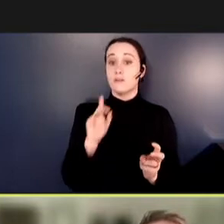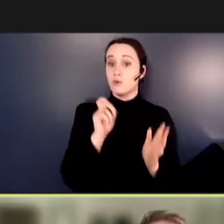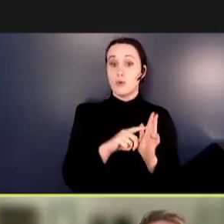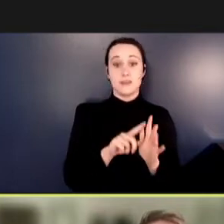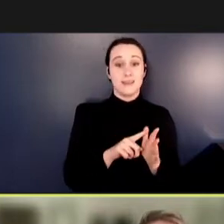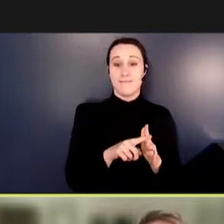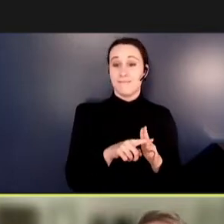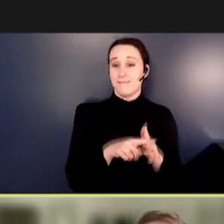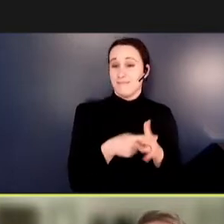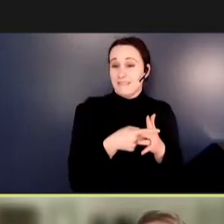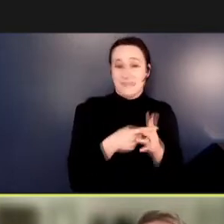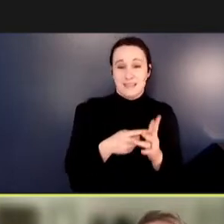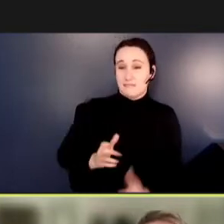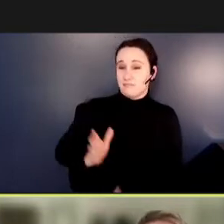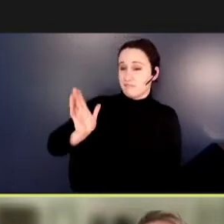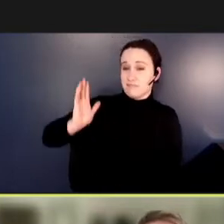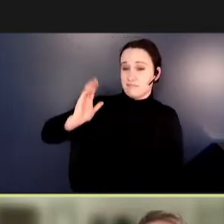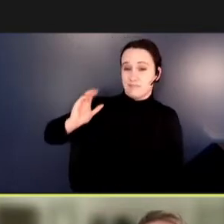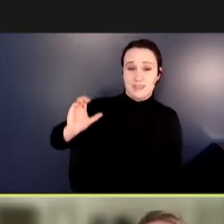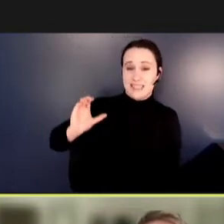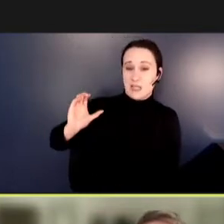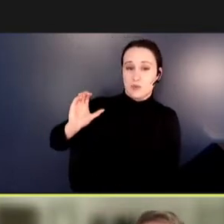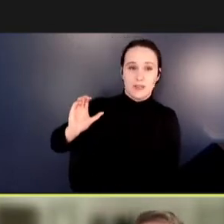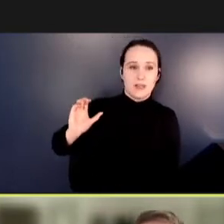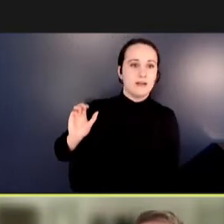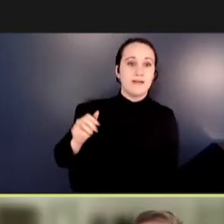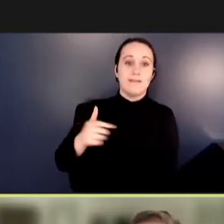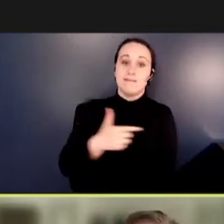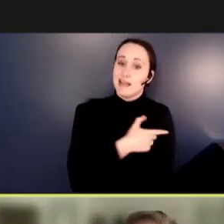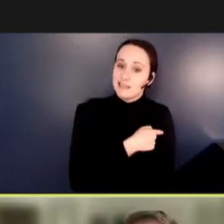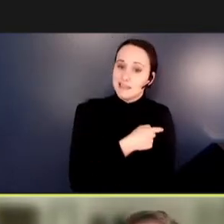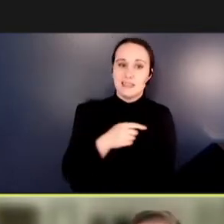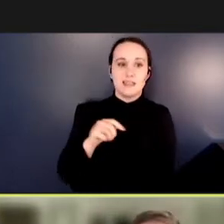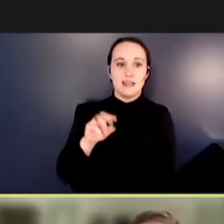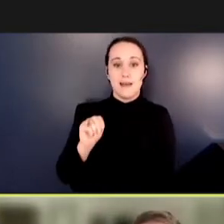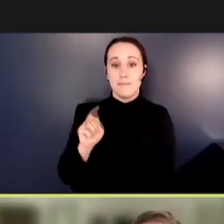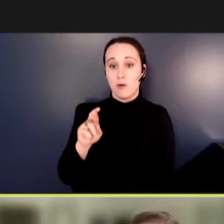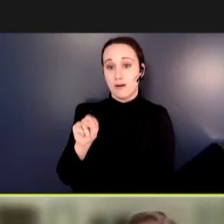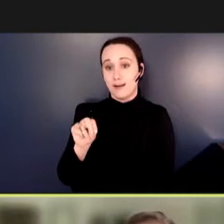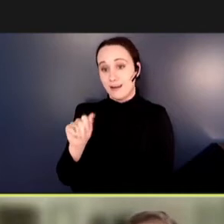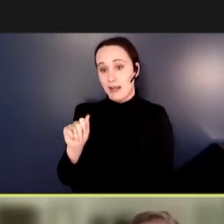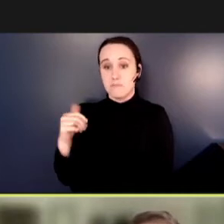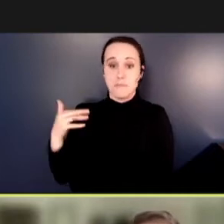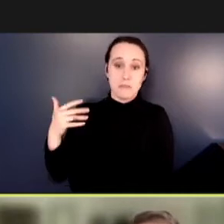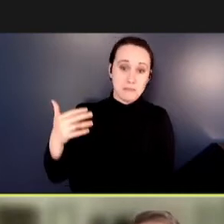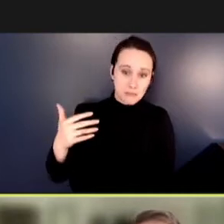of our own century, structural biology, mRNA, and synthetic biology have yielded vaccine for RSV,